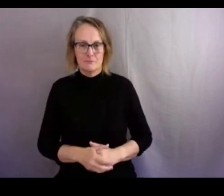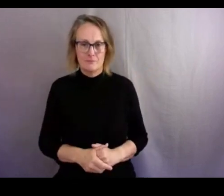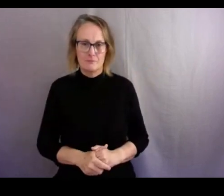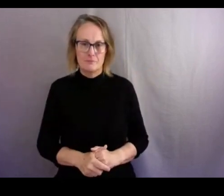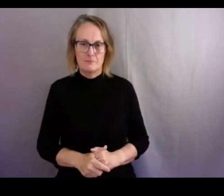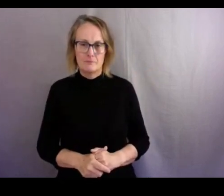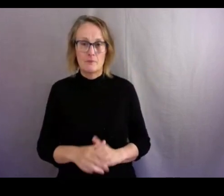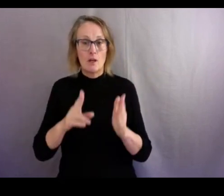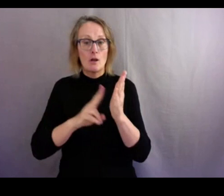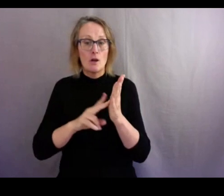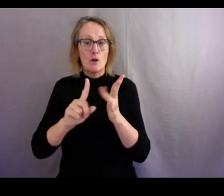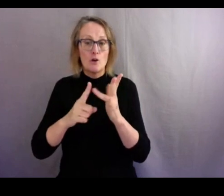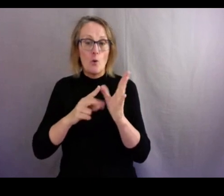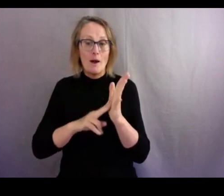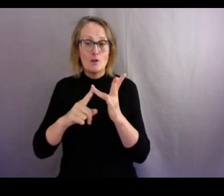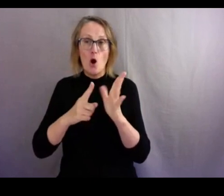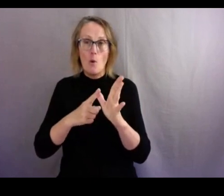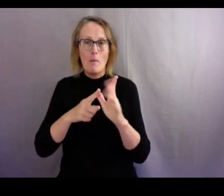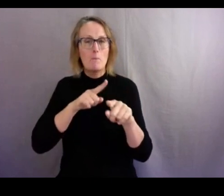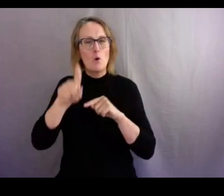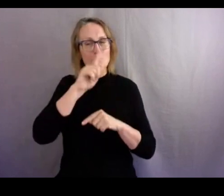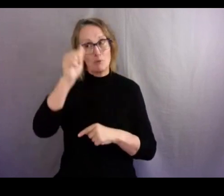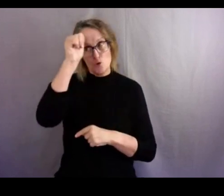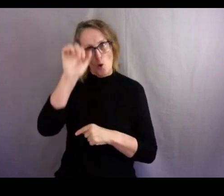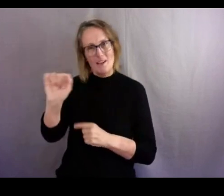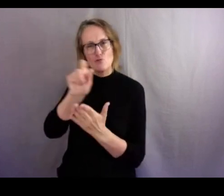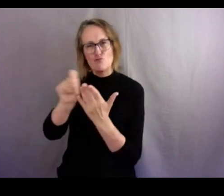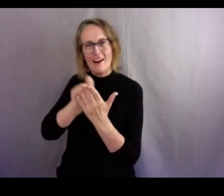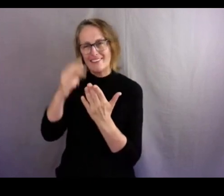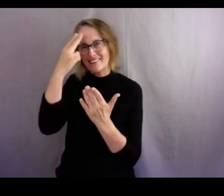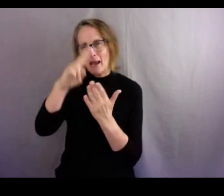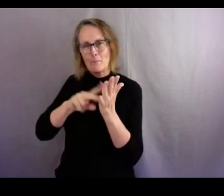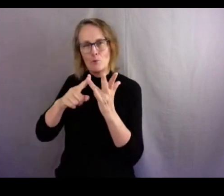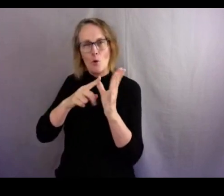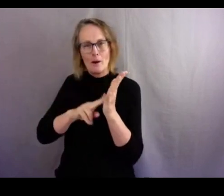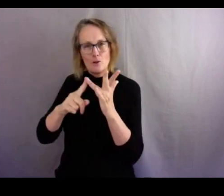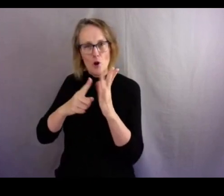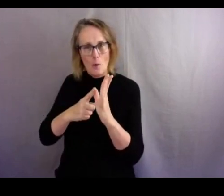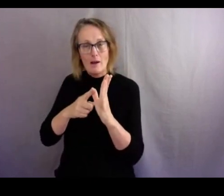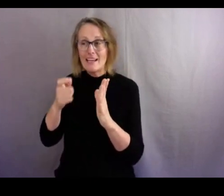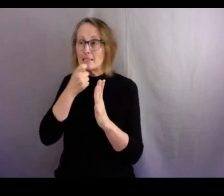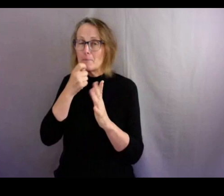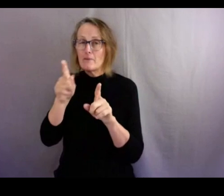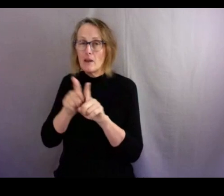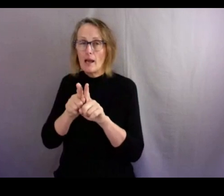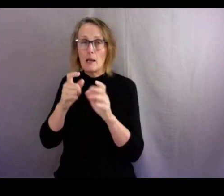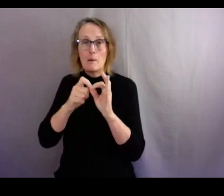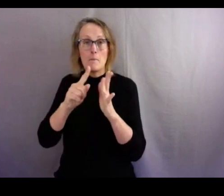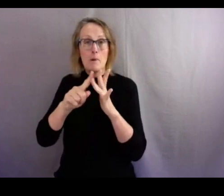as he generally considered to be both a travel log, and an autobiographical work. But we see that it's actually